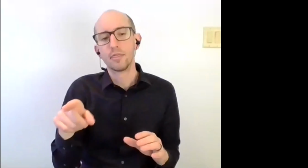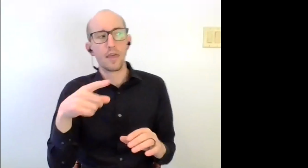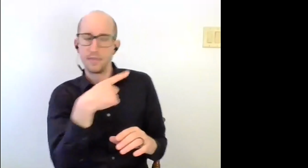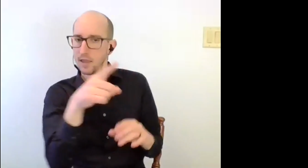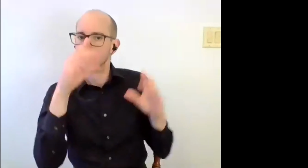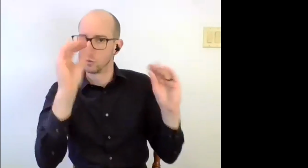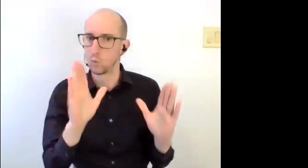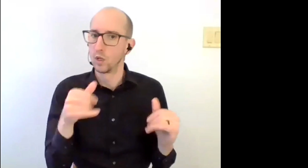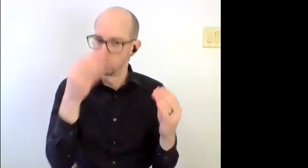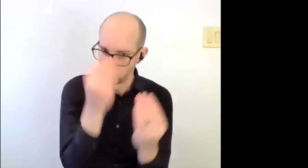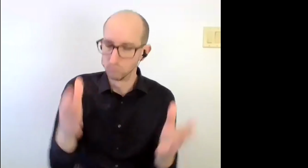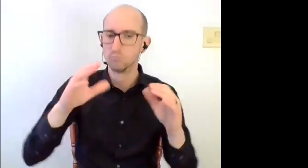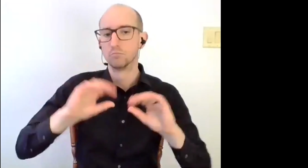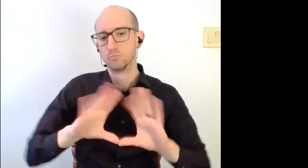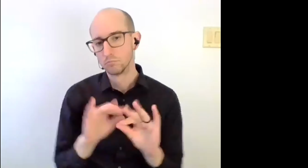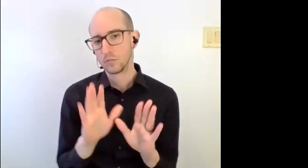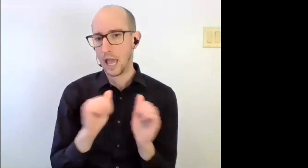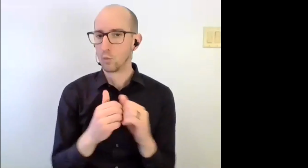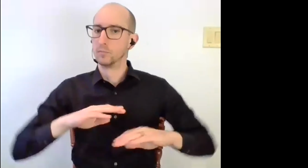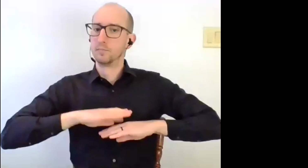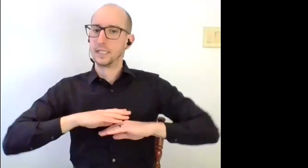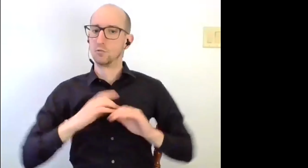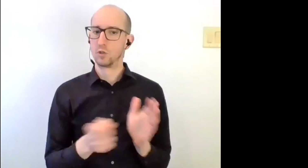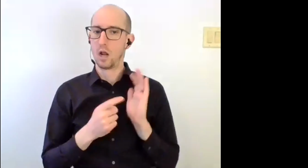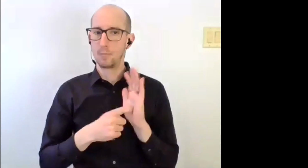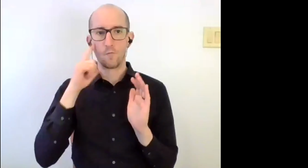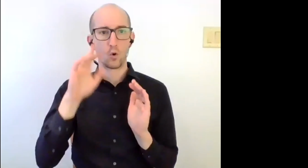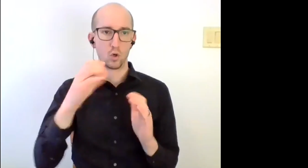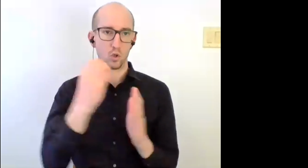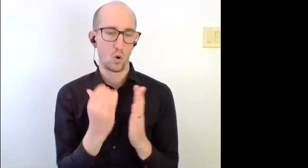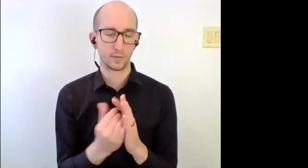with the instructors. They will tell you how you meet and how you accomplish the